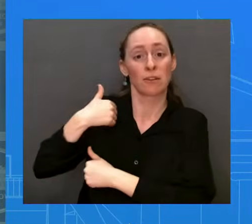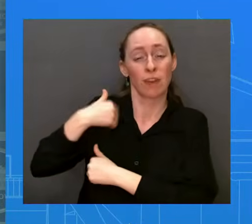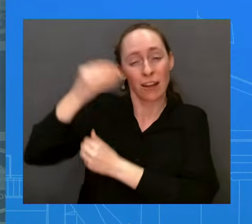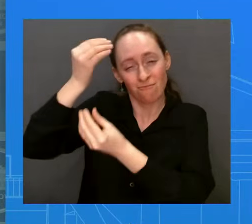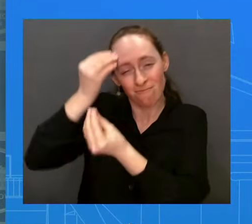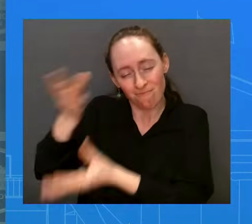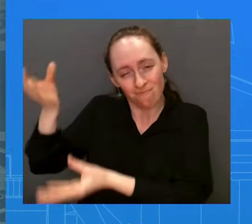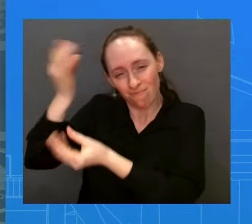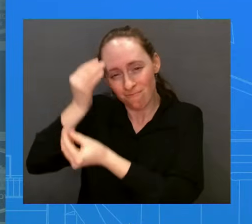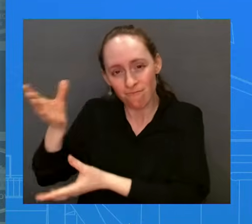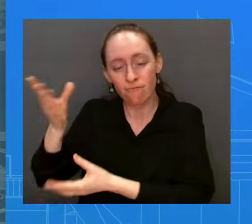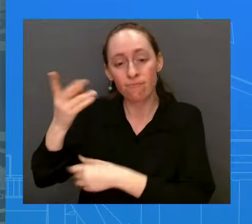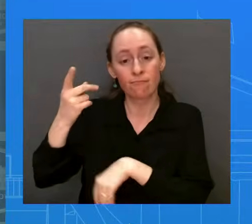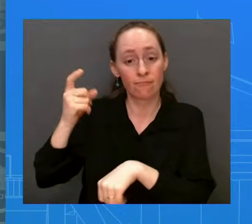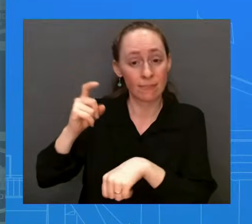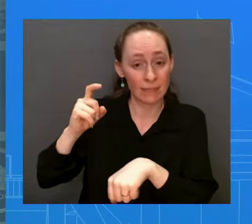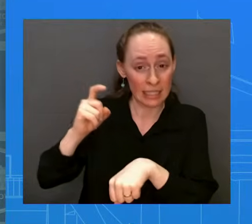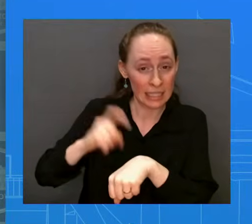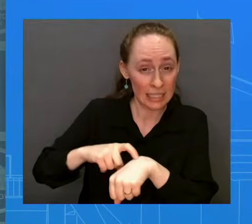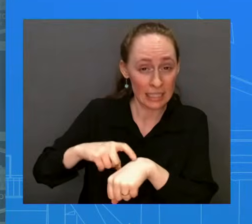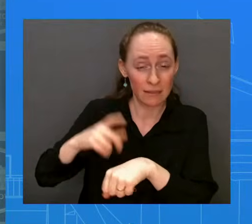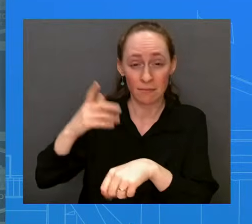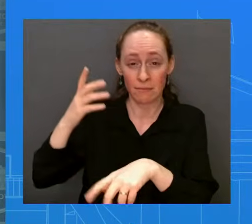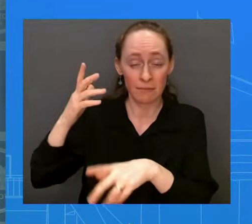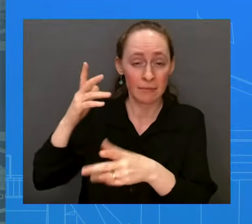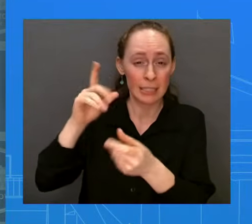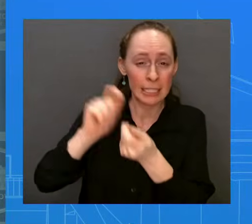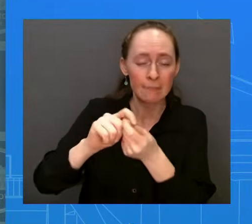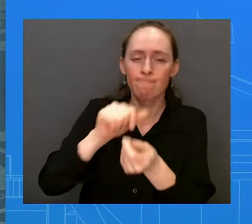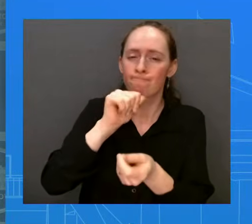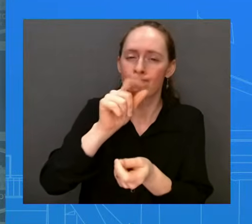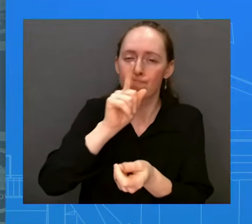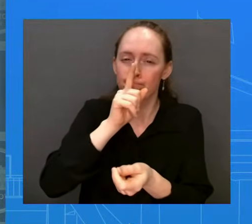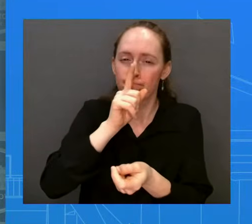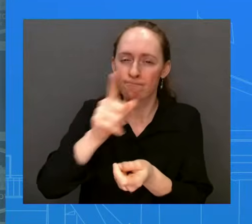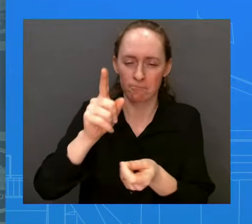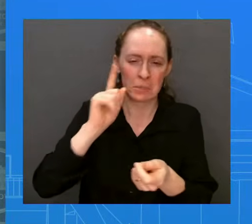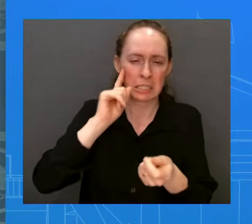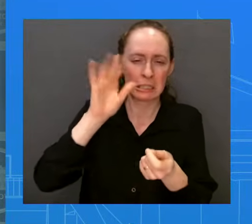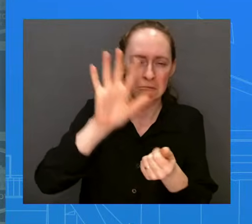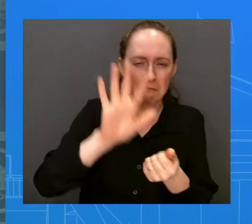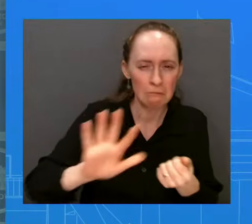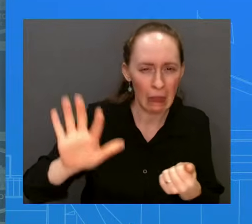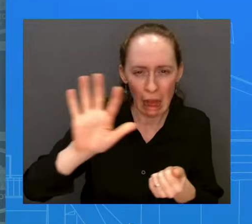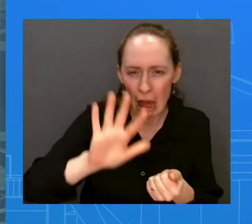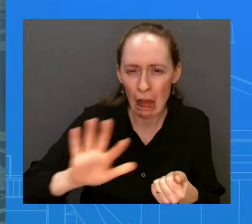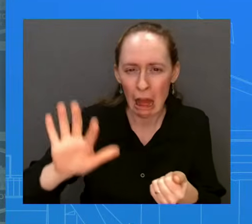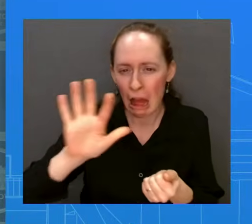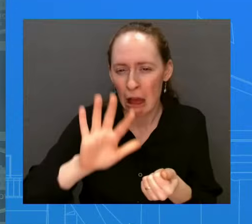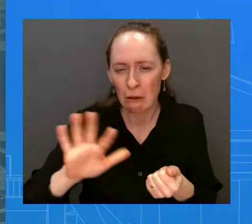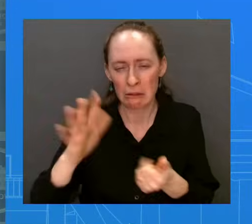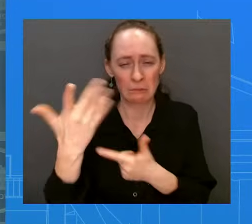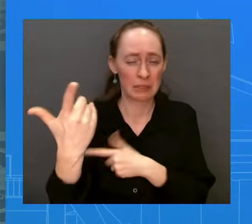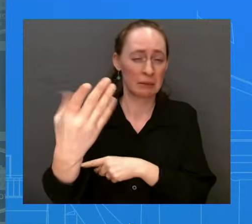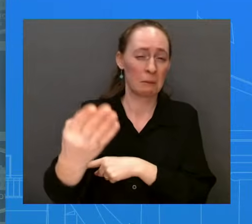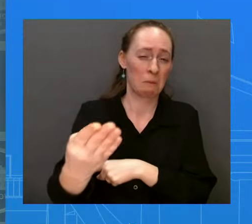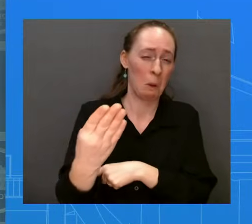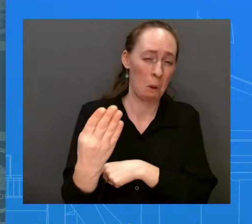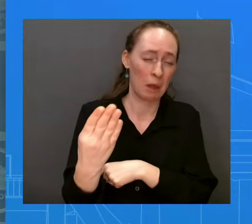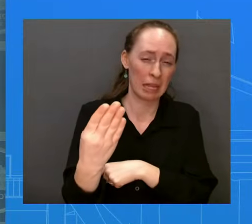but it was, I believe, mid to late morning. And then it was executed in the afternoon.